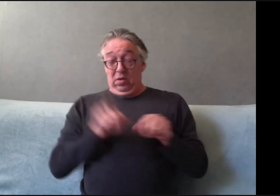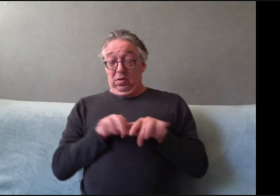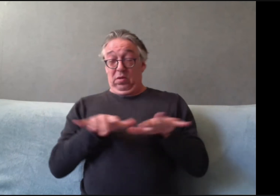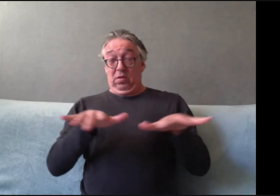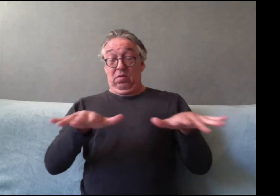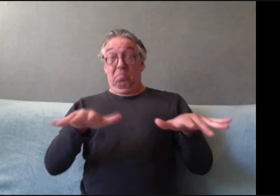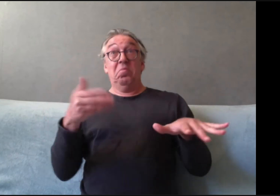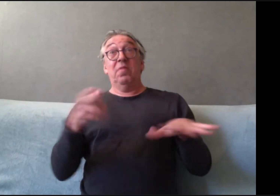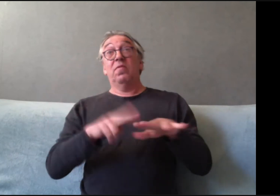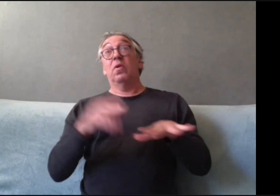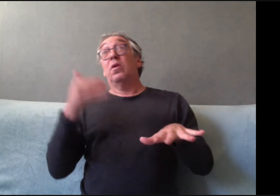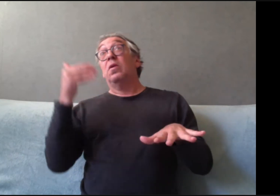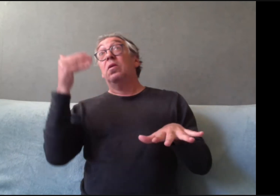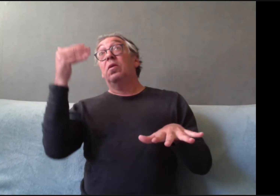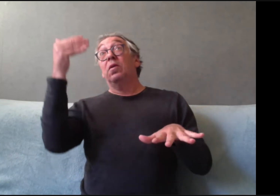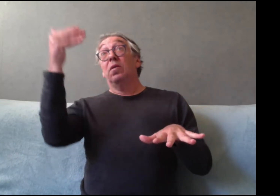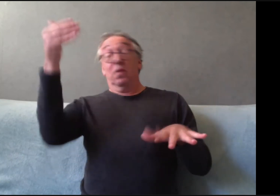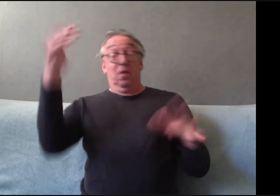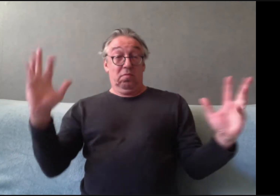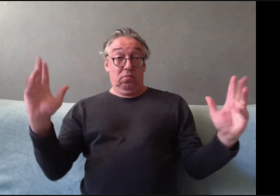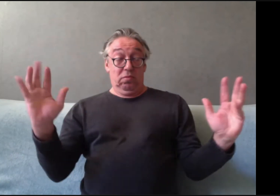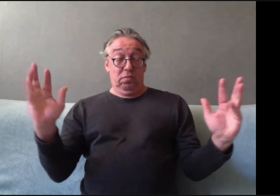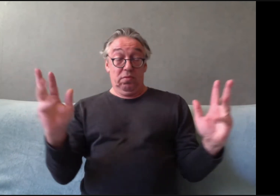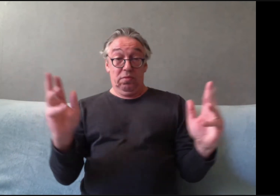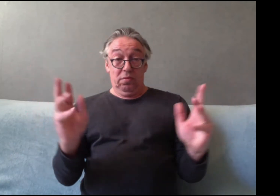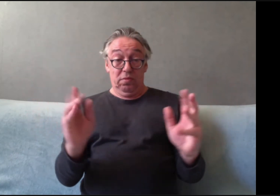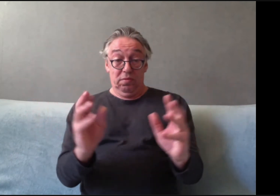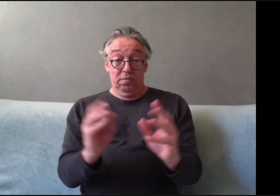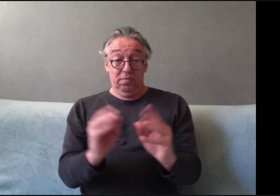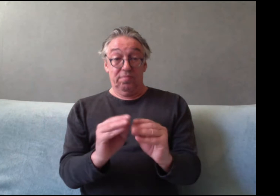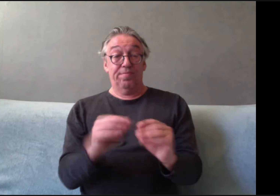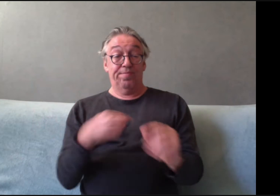and the SDGs will not be the same as before.